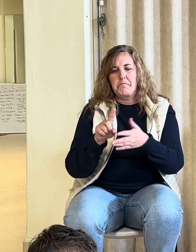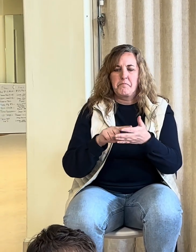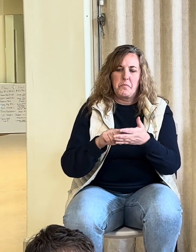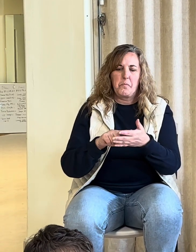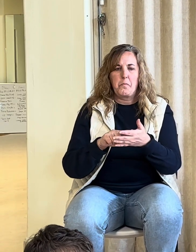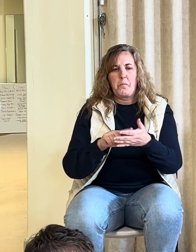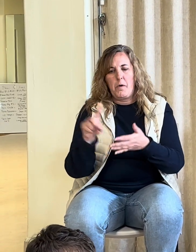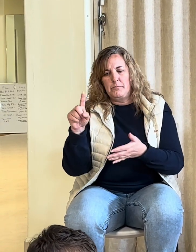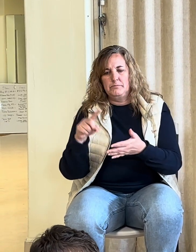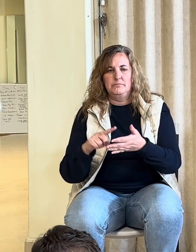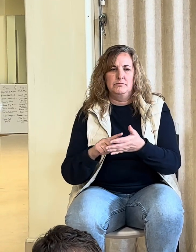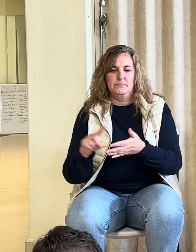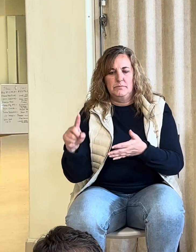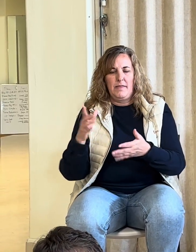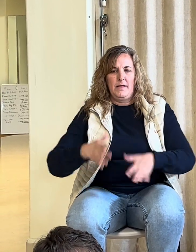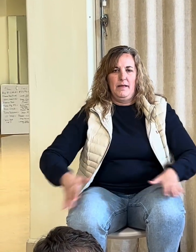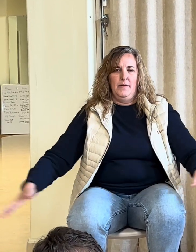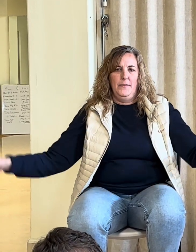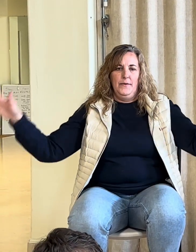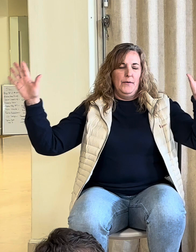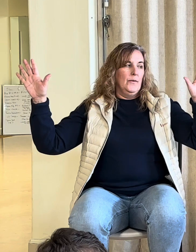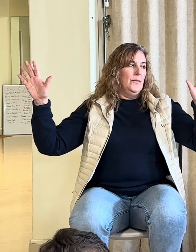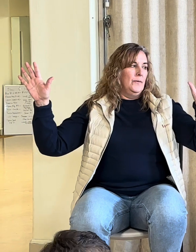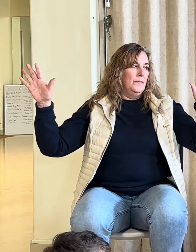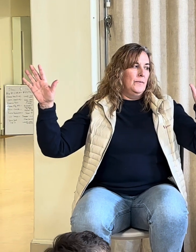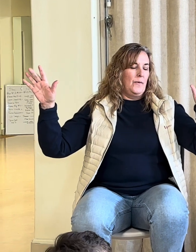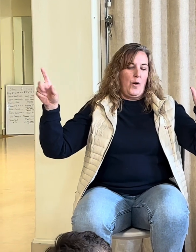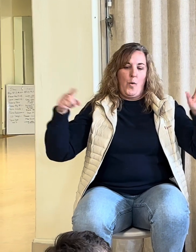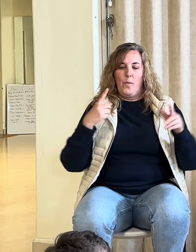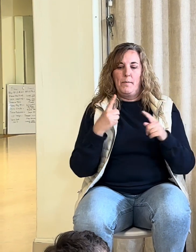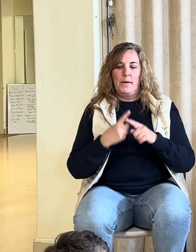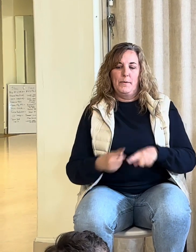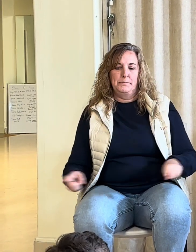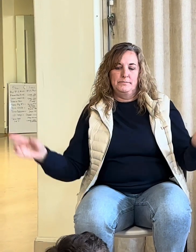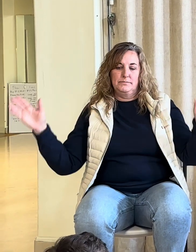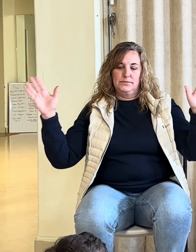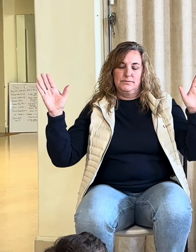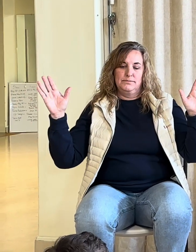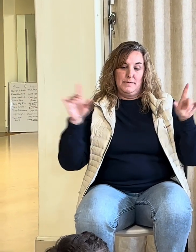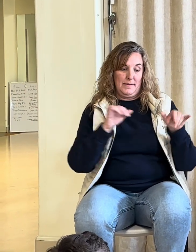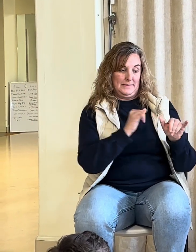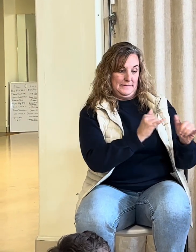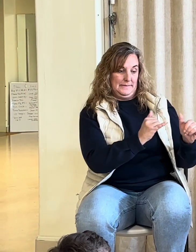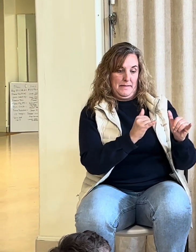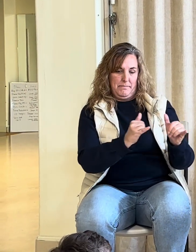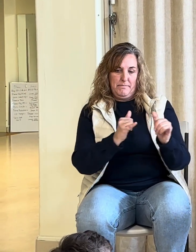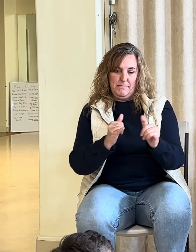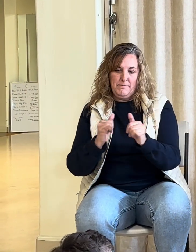they lifted their arms. One by one, they too learned to